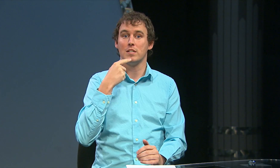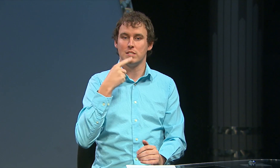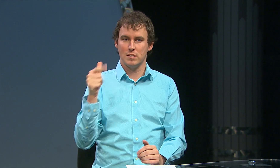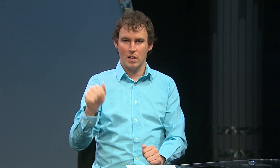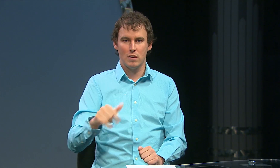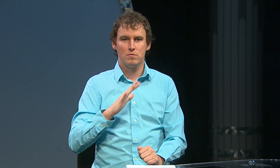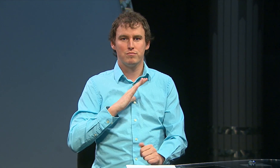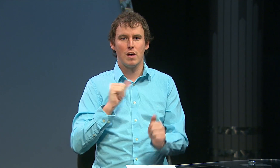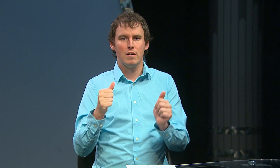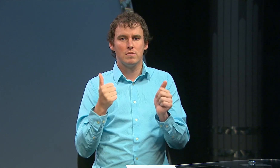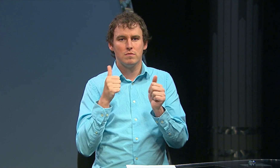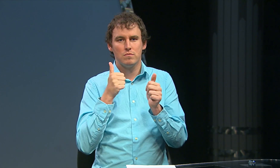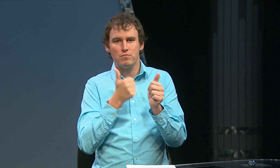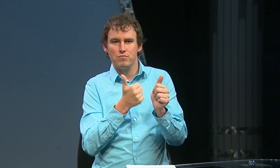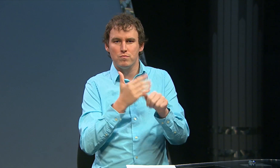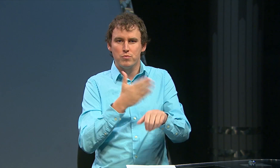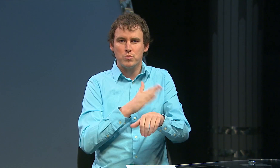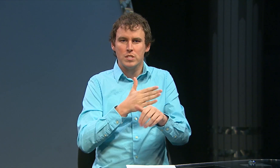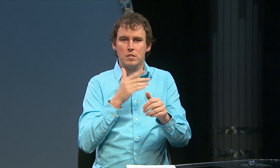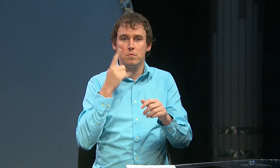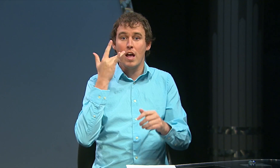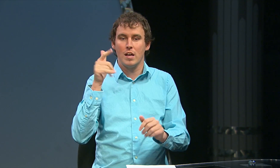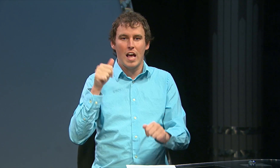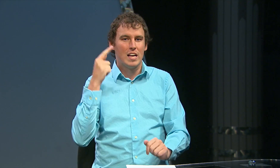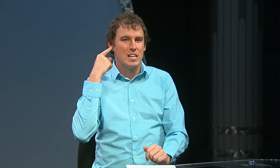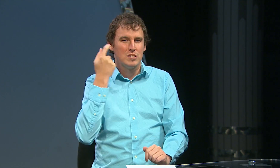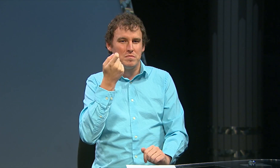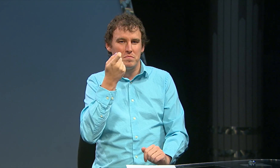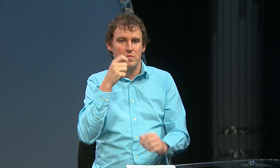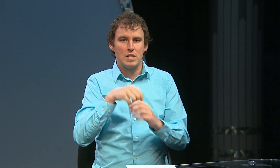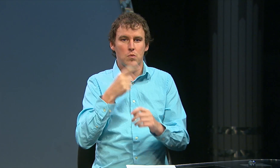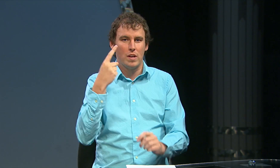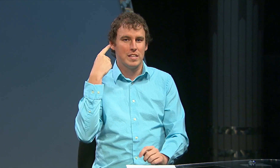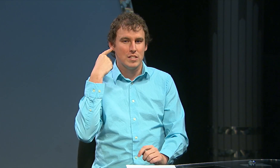BENFIELD SAID SHE IS ABLE TO FOLLOW ALONG WITH MUSIC BECAUSE SHE CAN HEAR SLIGHTLY IN ONE